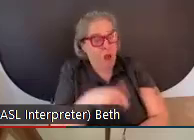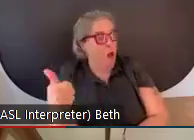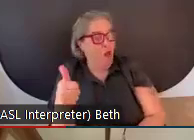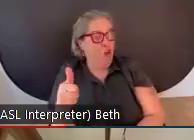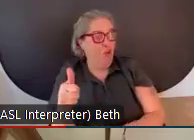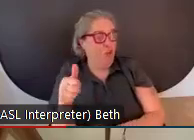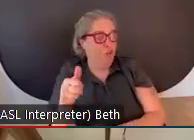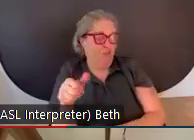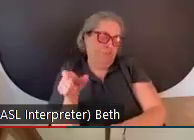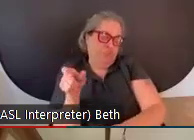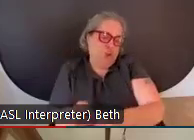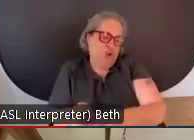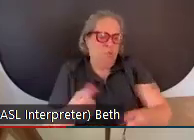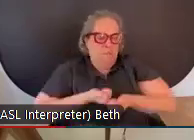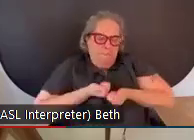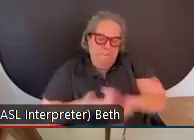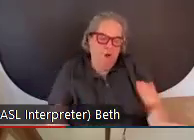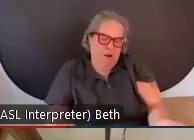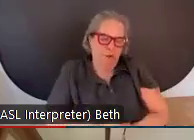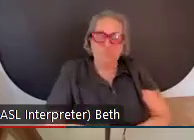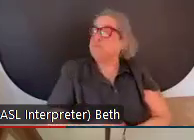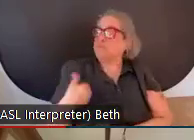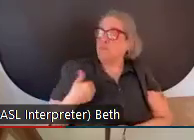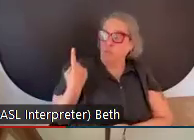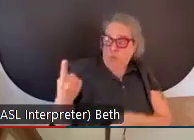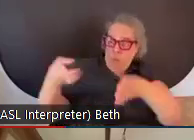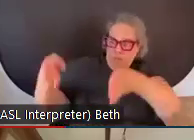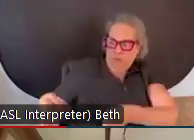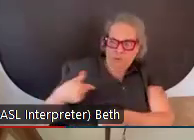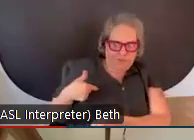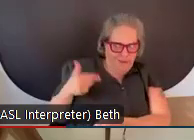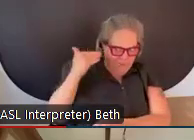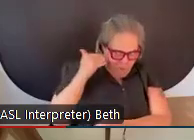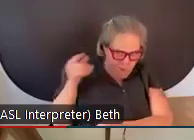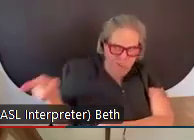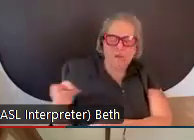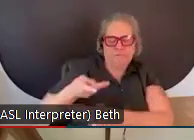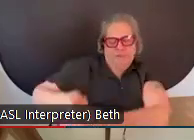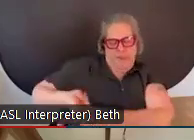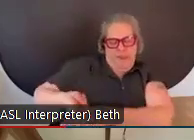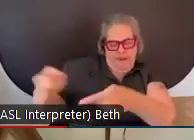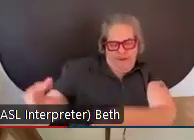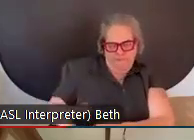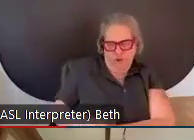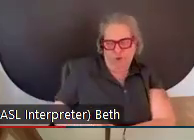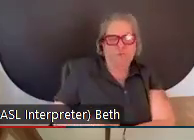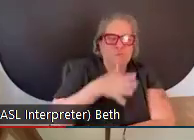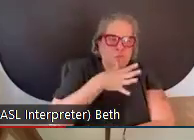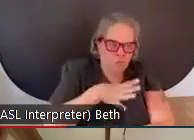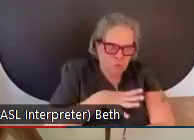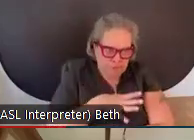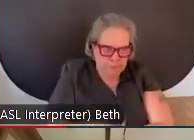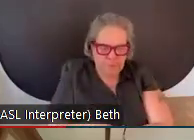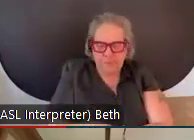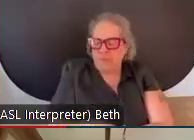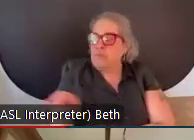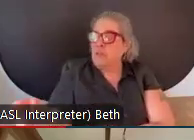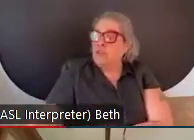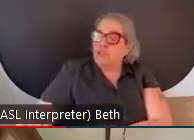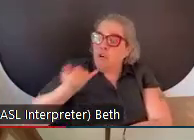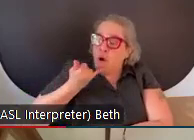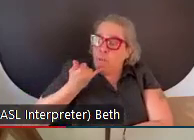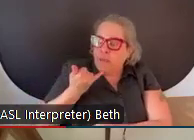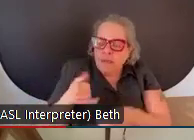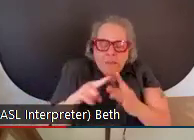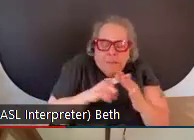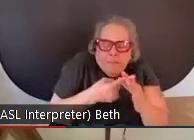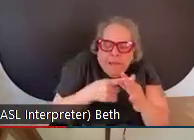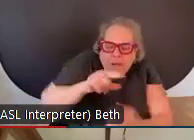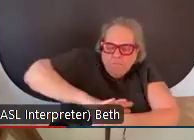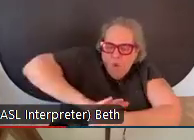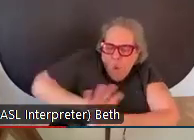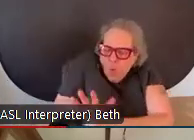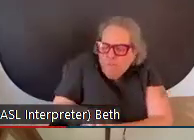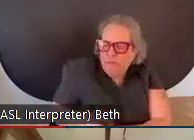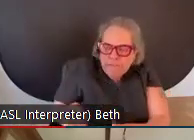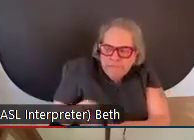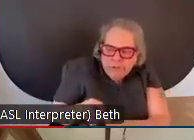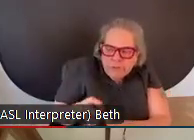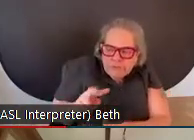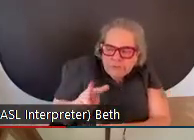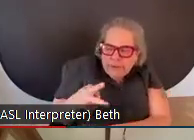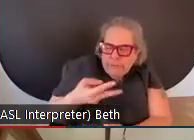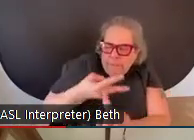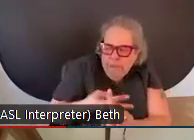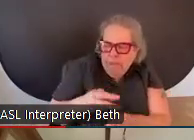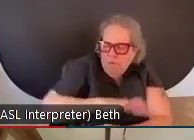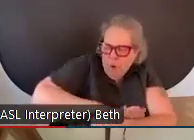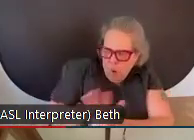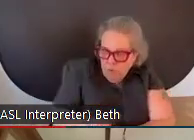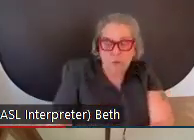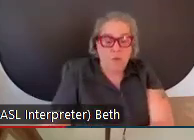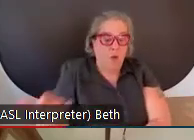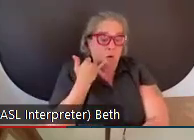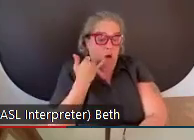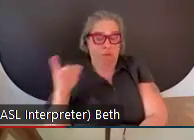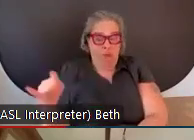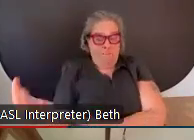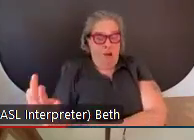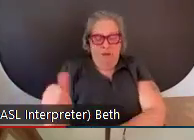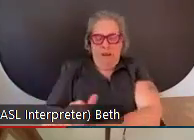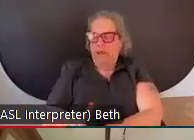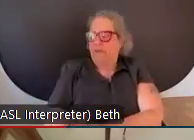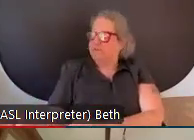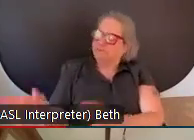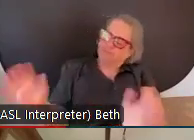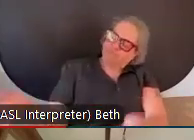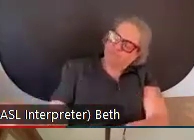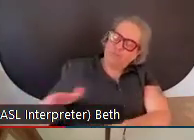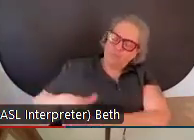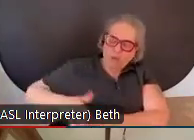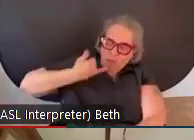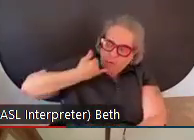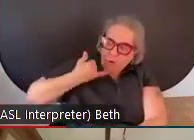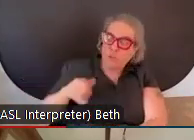And there is one caregiver that I always think about when I talk about this topic, this was a lady who called me, this was in the first few months of COVID, she called me out of the blue Friday evening and started to tell me about what was going on in her life.